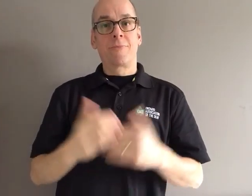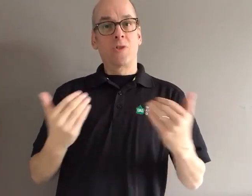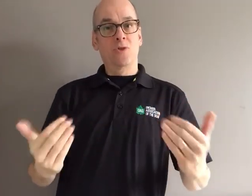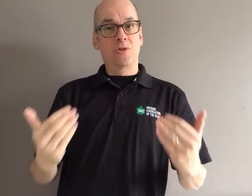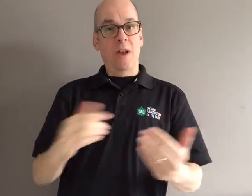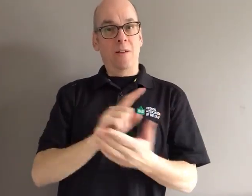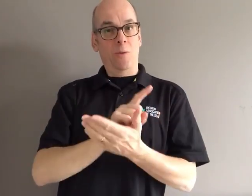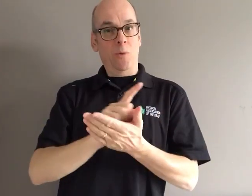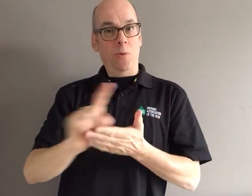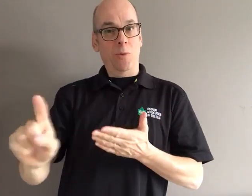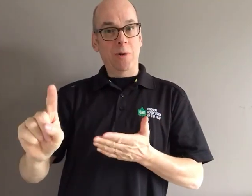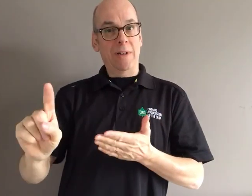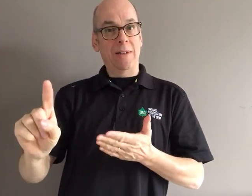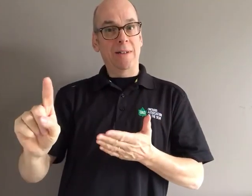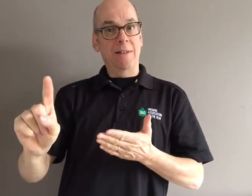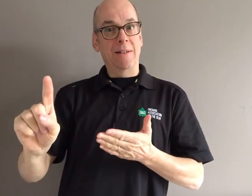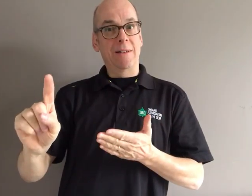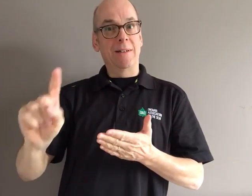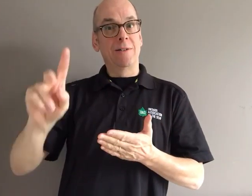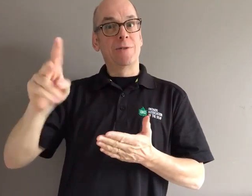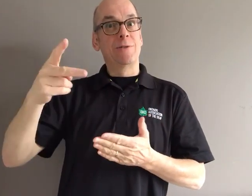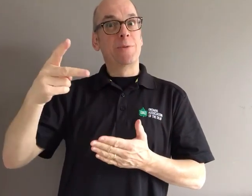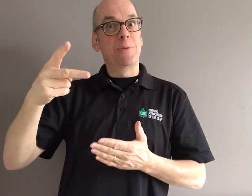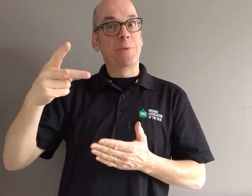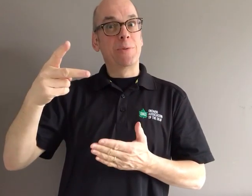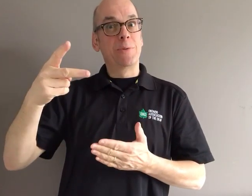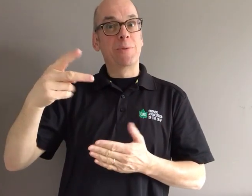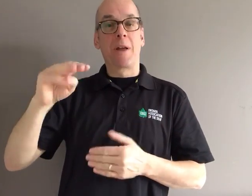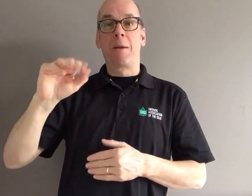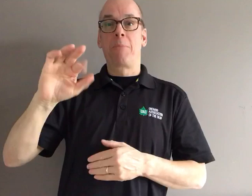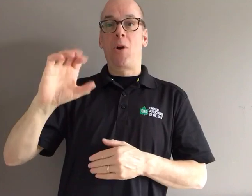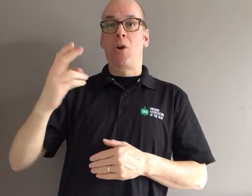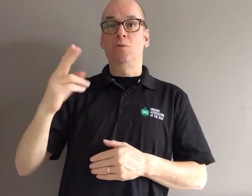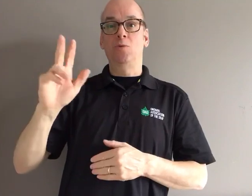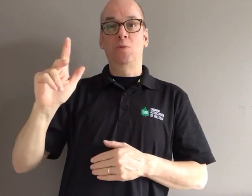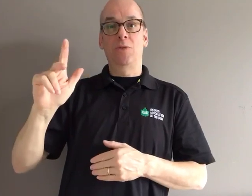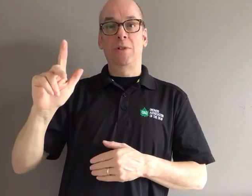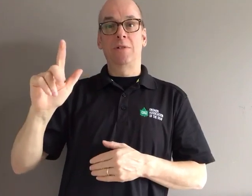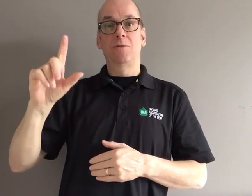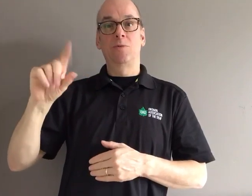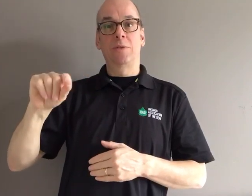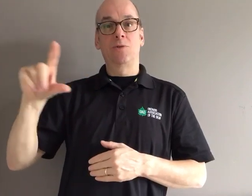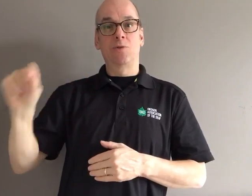Today is week 2 - March 23, 2020.